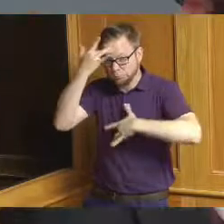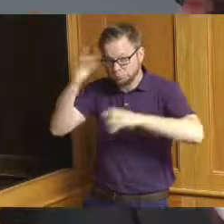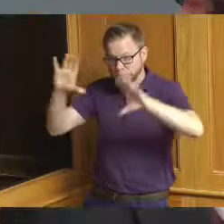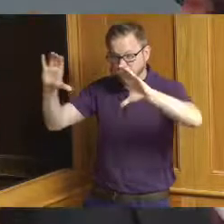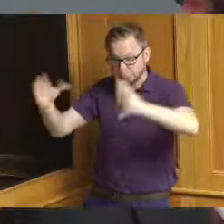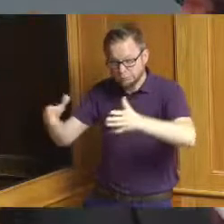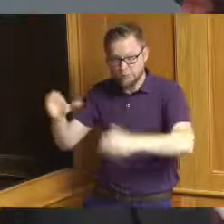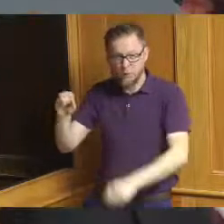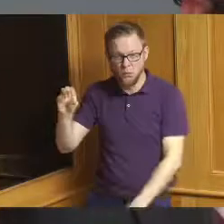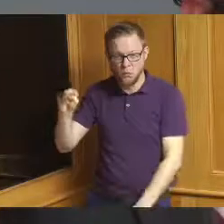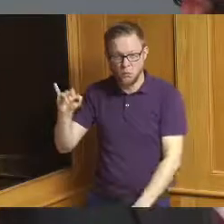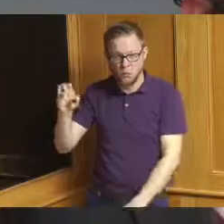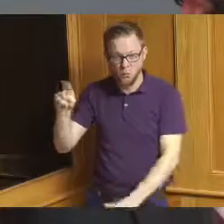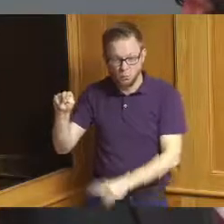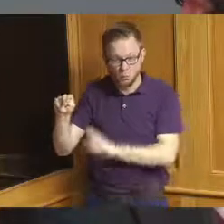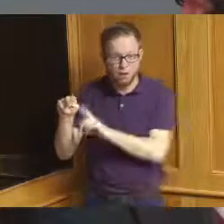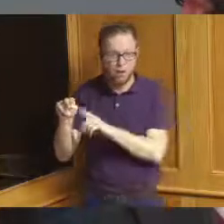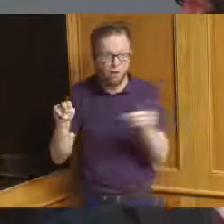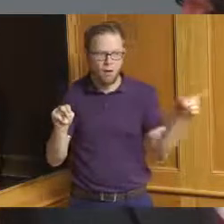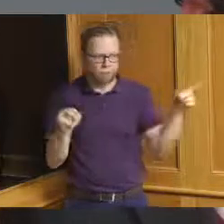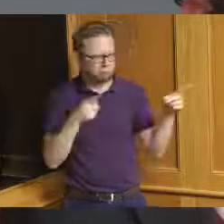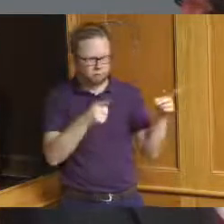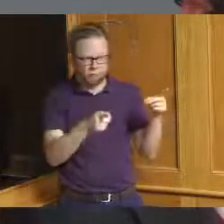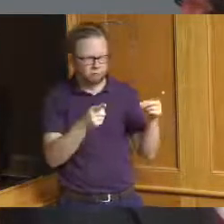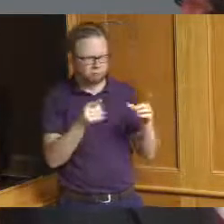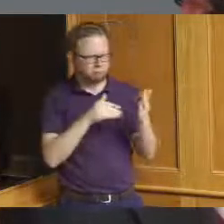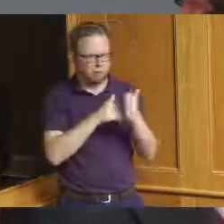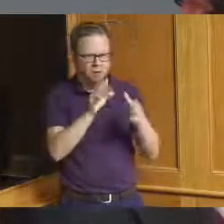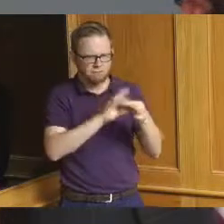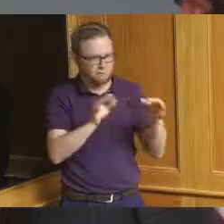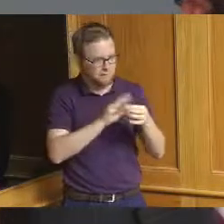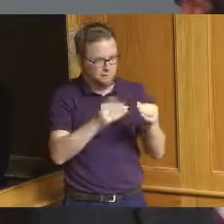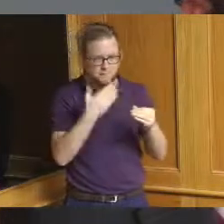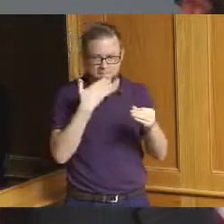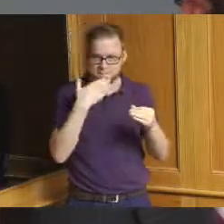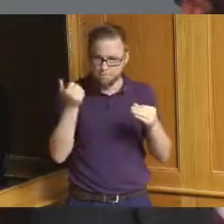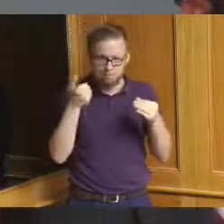know you said it a million times the best defense is to get vaccinated to get boosted if you are